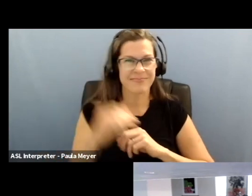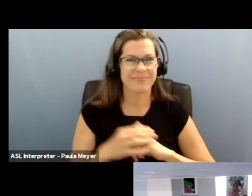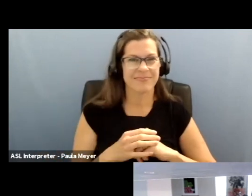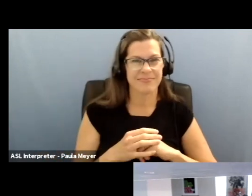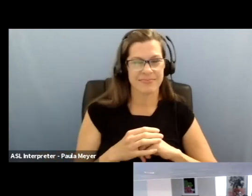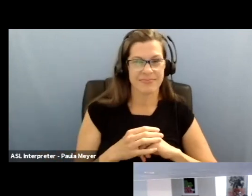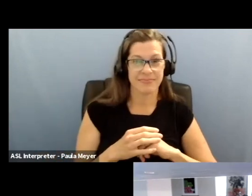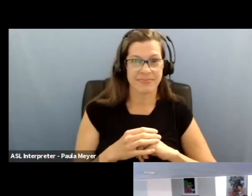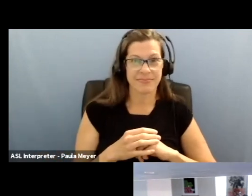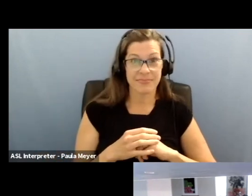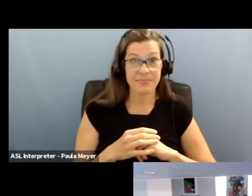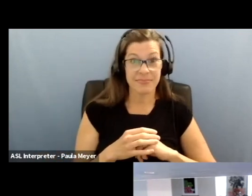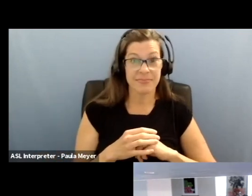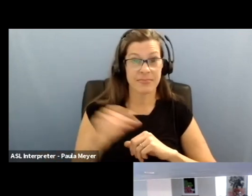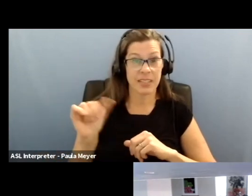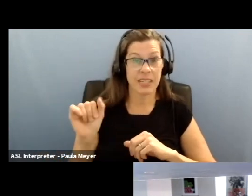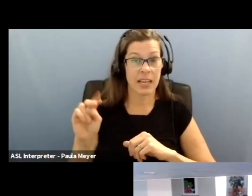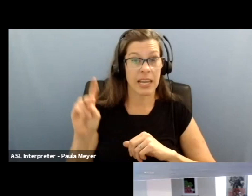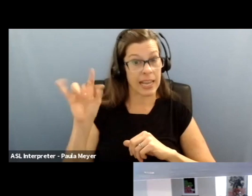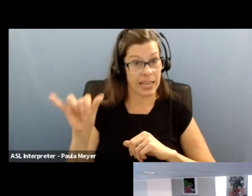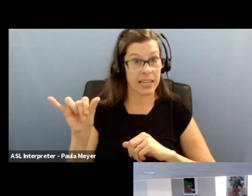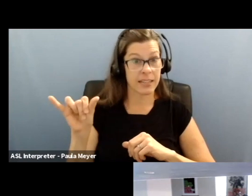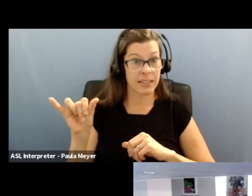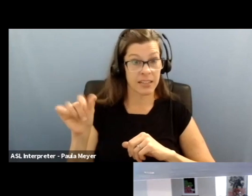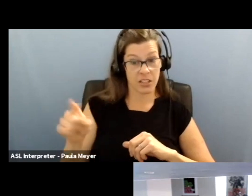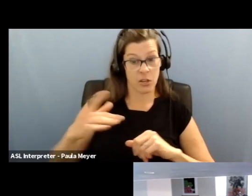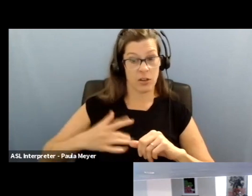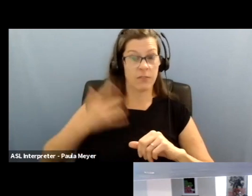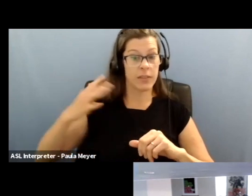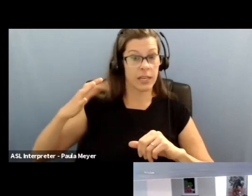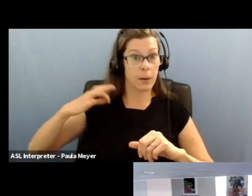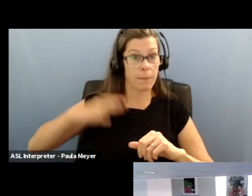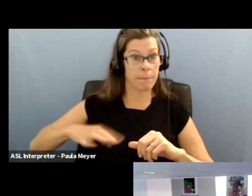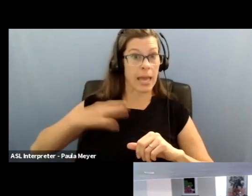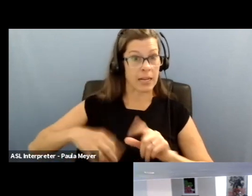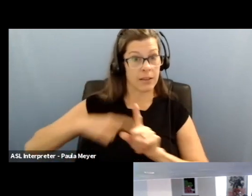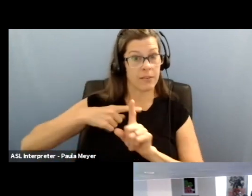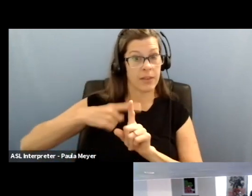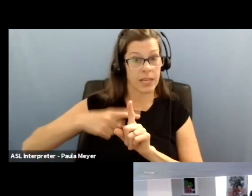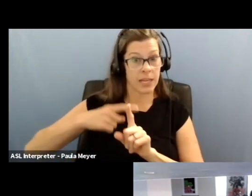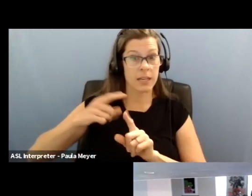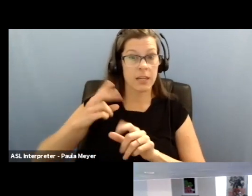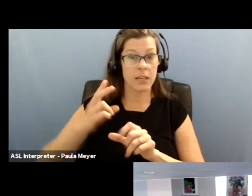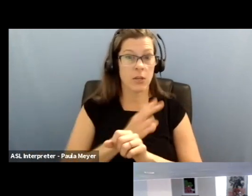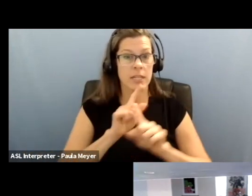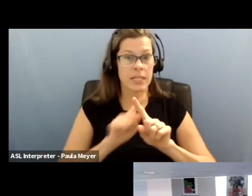[Andy] Sorry. Do you find that there's a benefit for using different text colors when using closed captions, perhaps for different speakers?